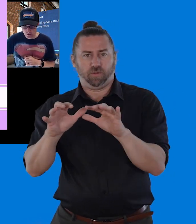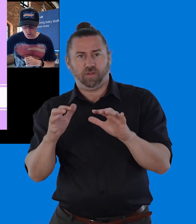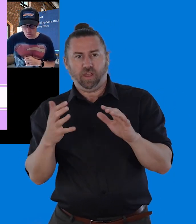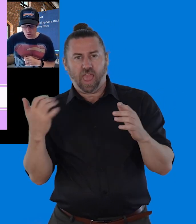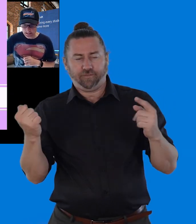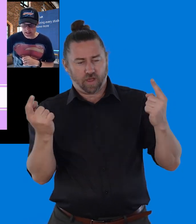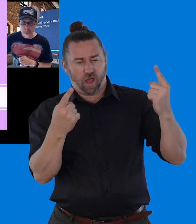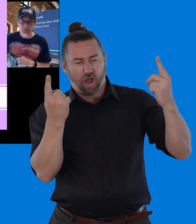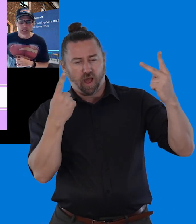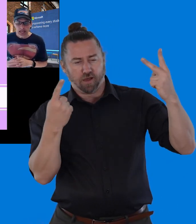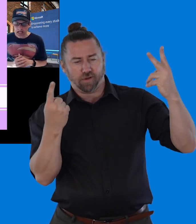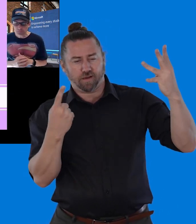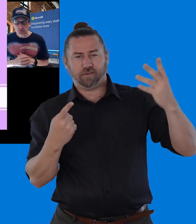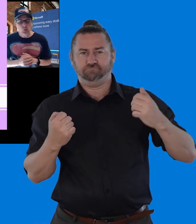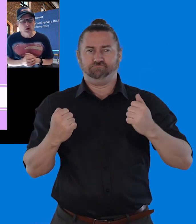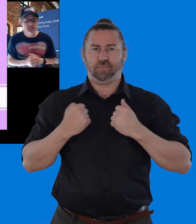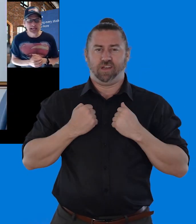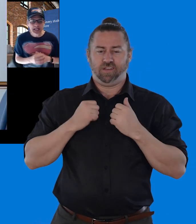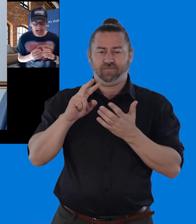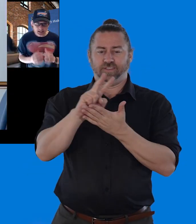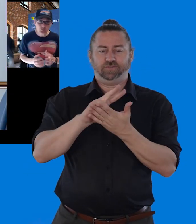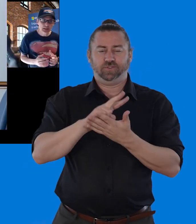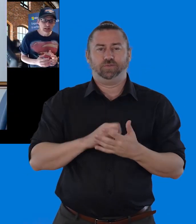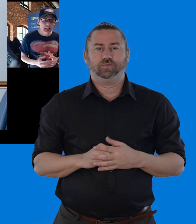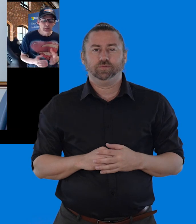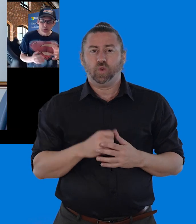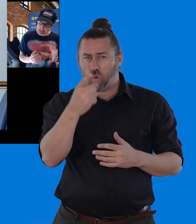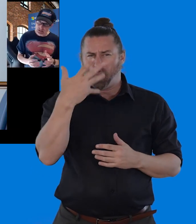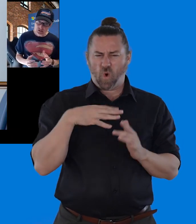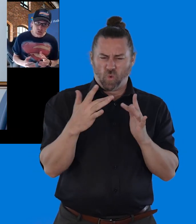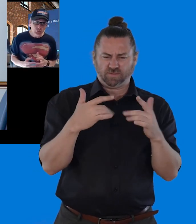If you want to connect with me, please do.